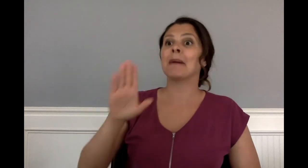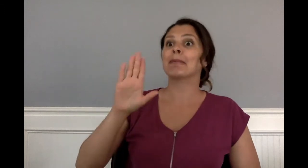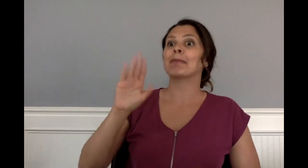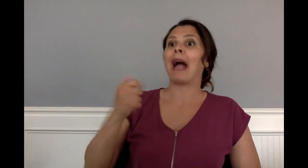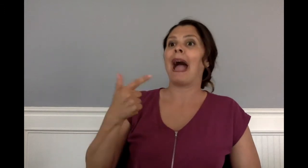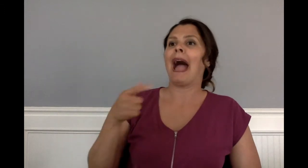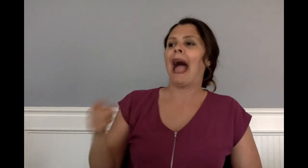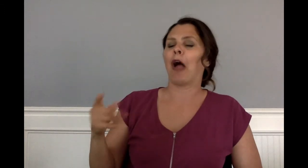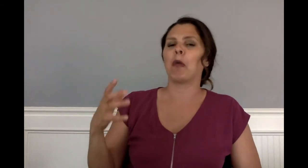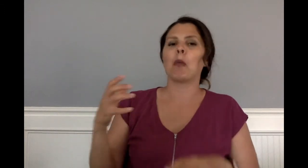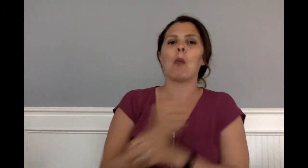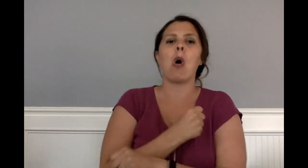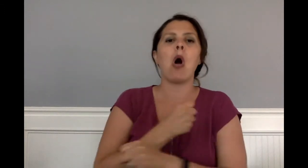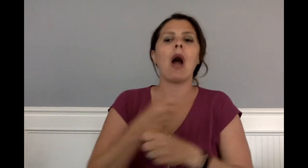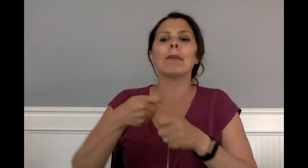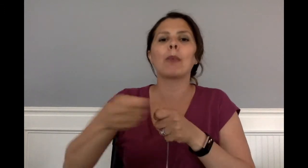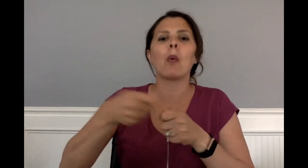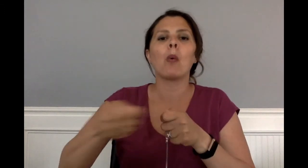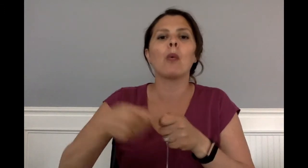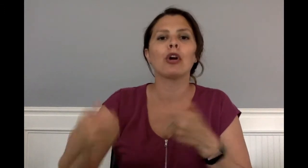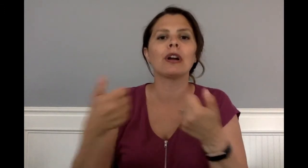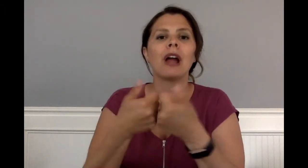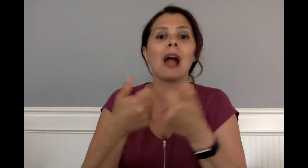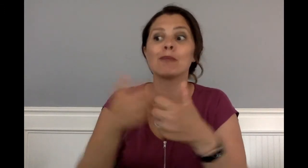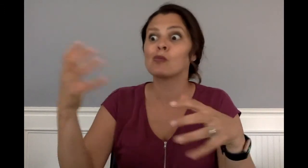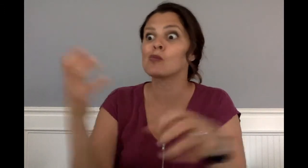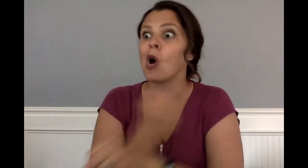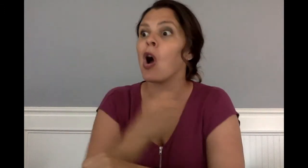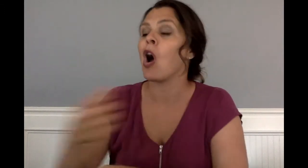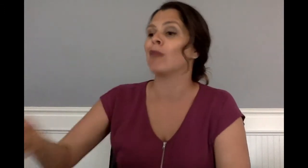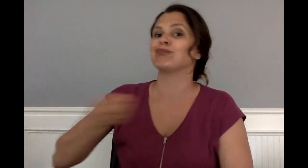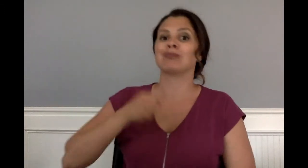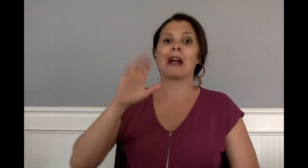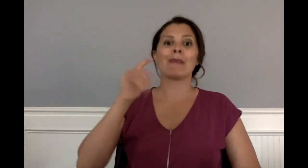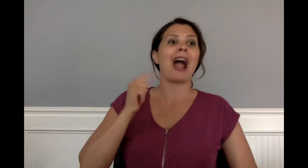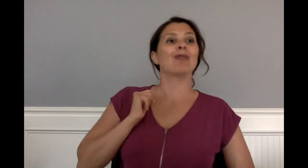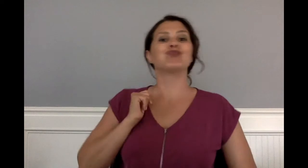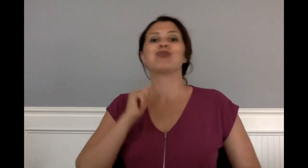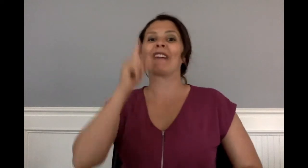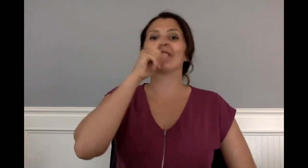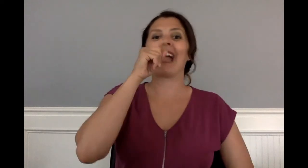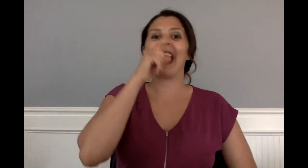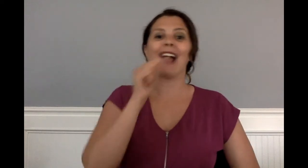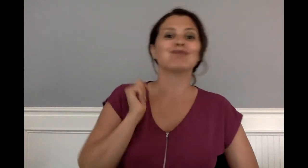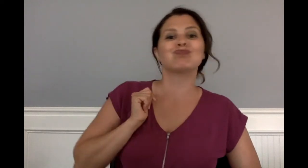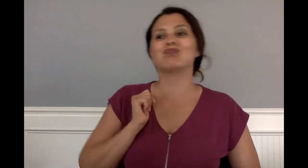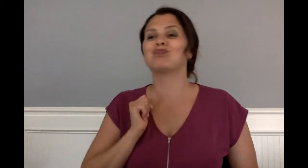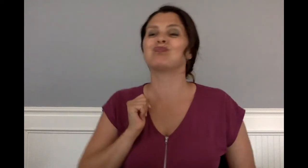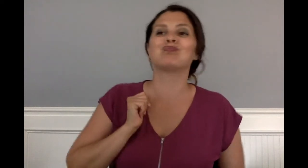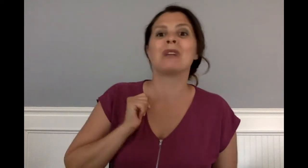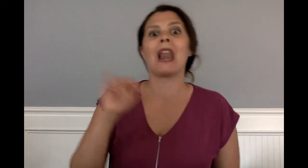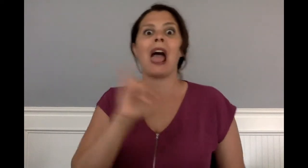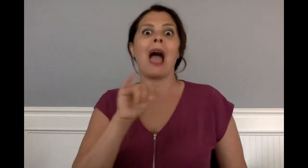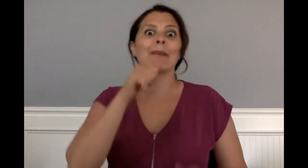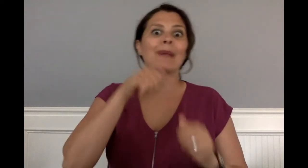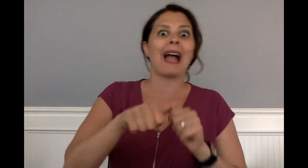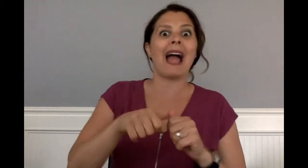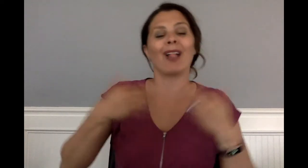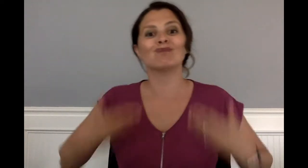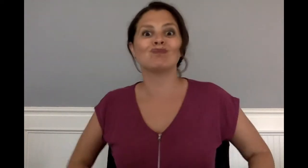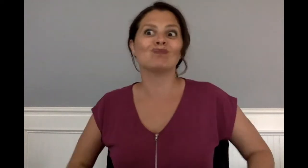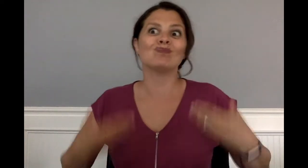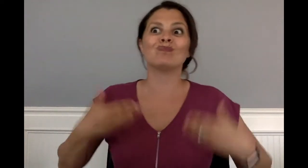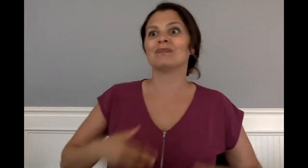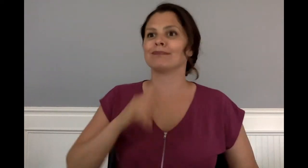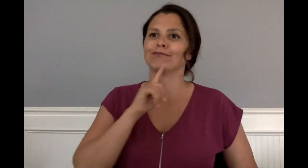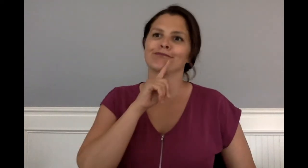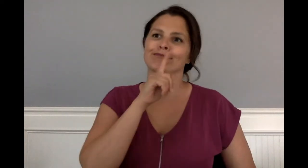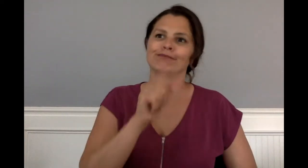He won that mailbag in a poker game. He's acting as a mailman.”